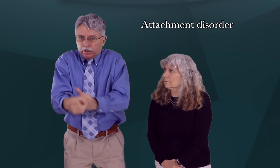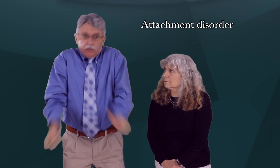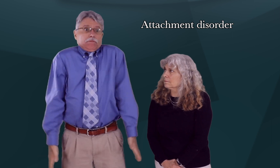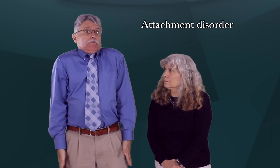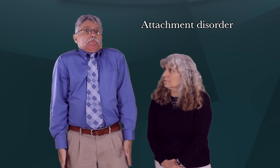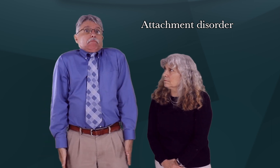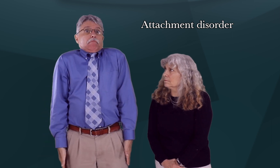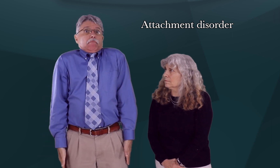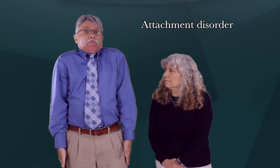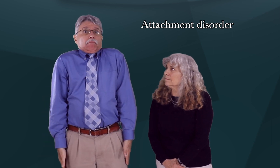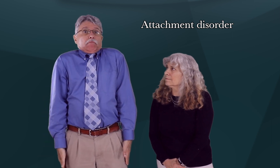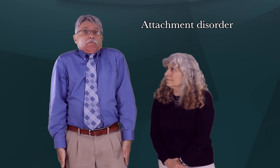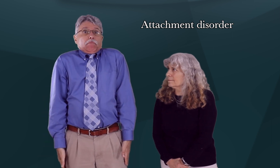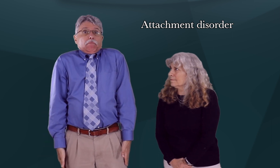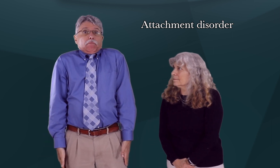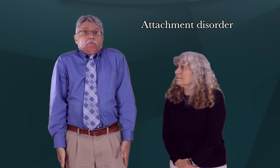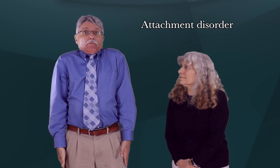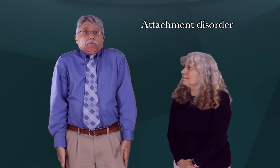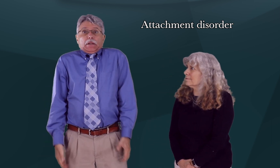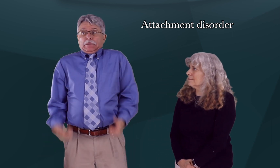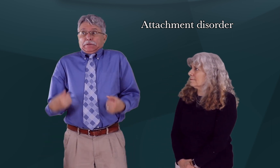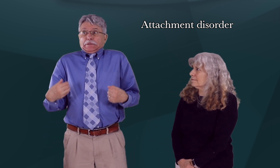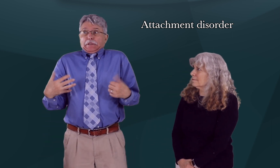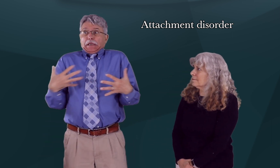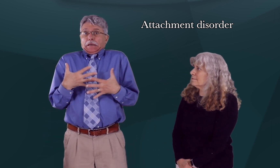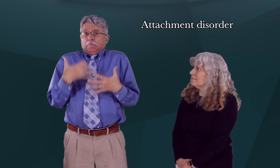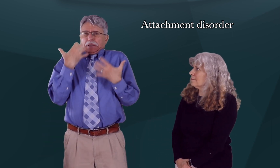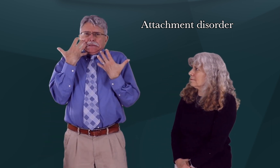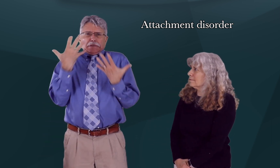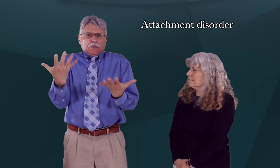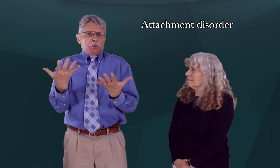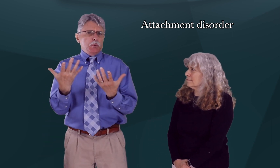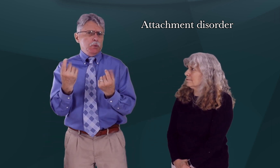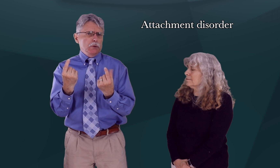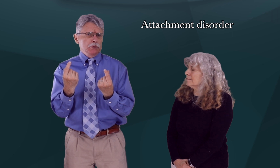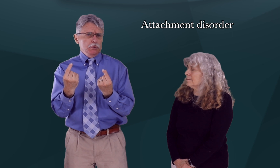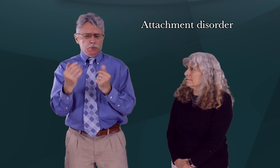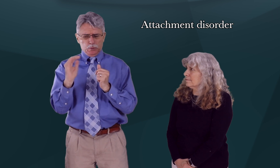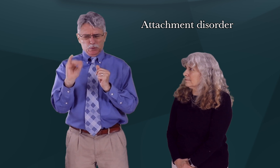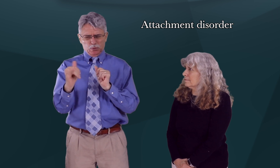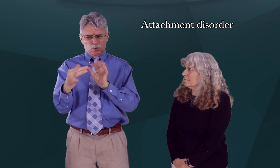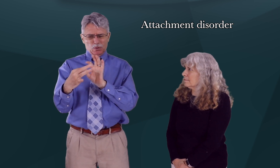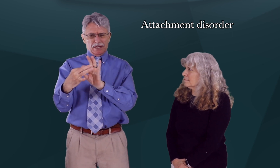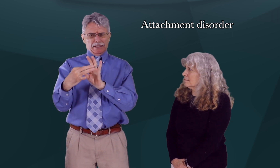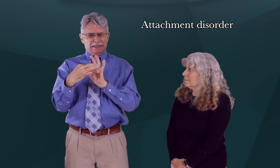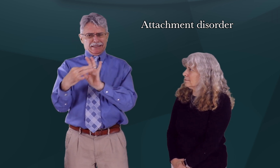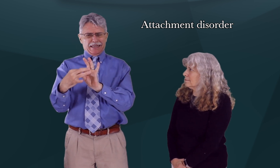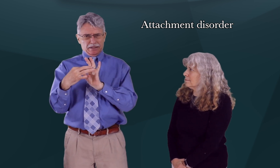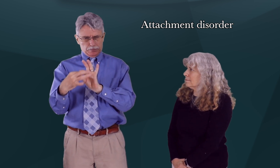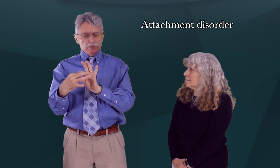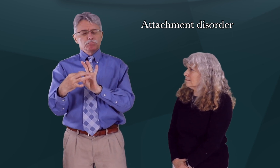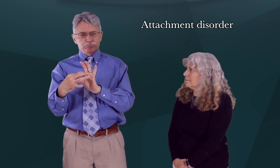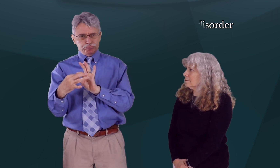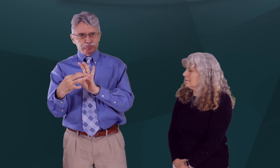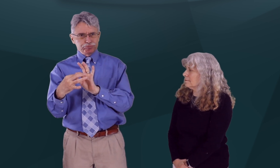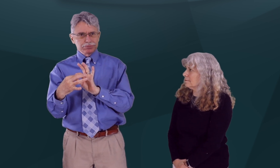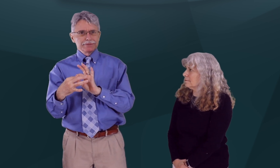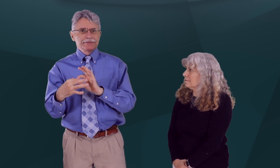If you tried to hug him, he became stiff as a board. He just didn't know what to do with that kind of attachment.